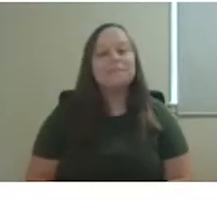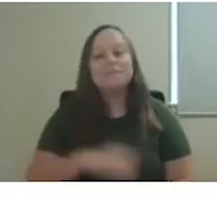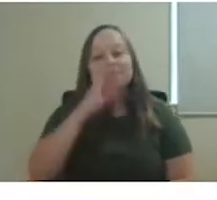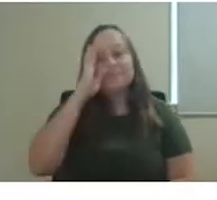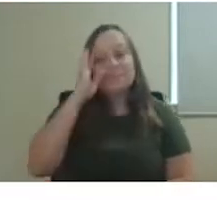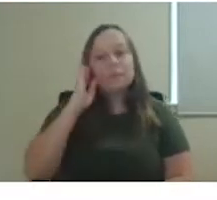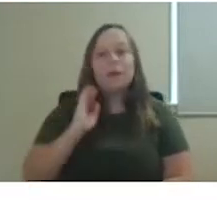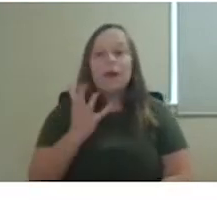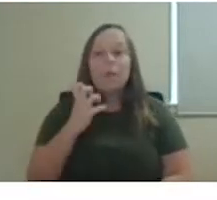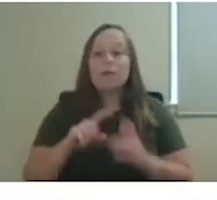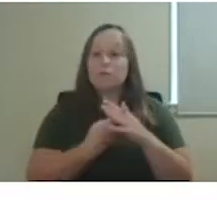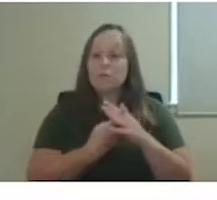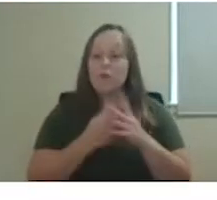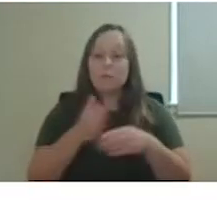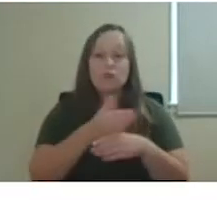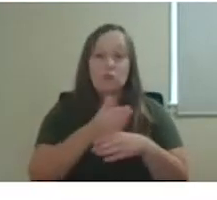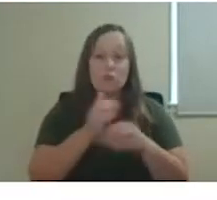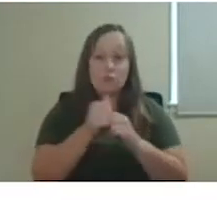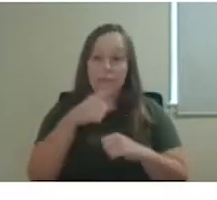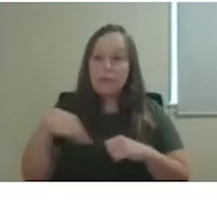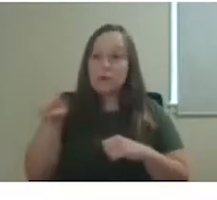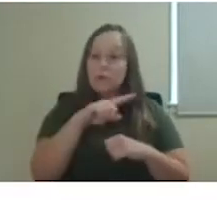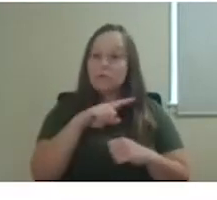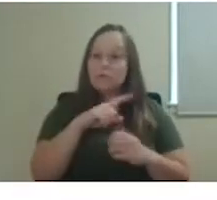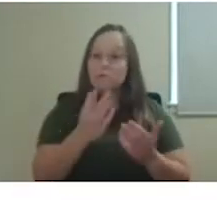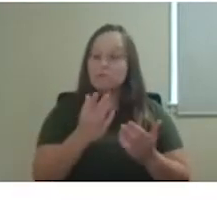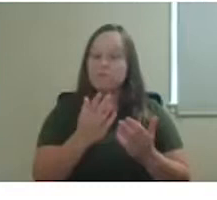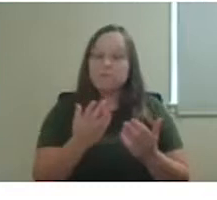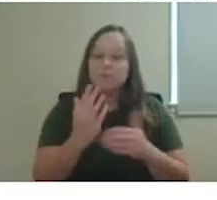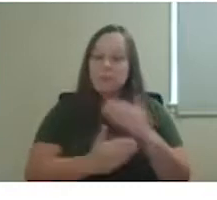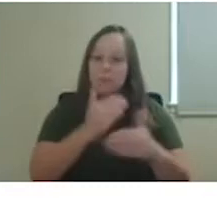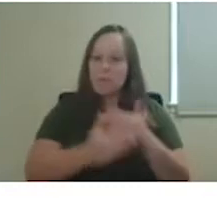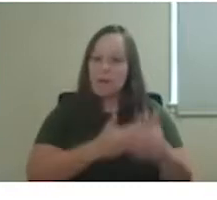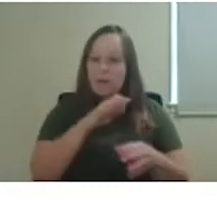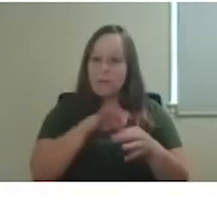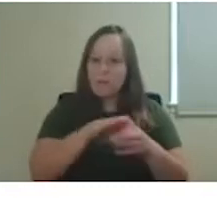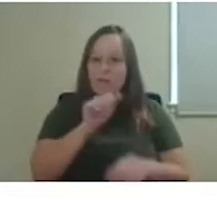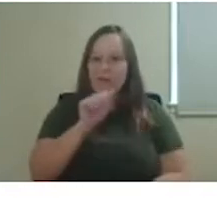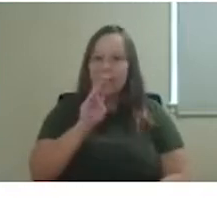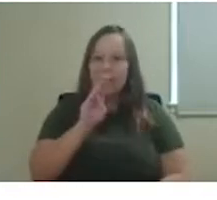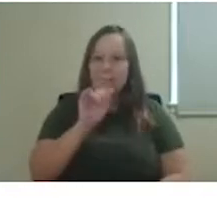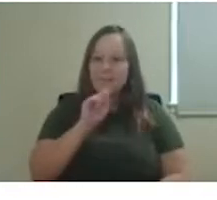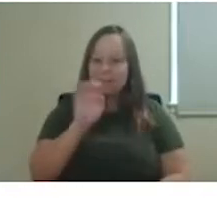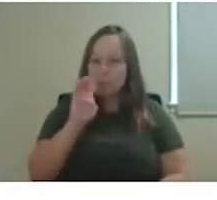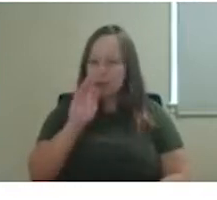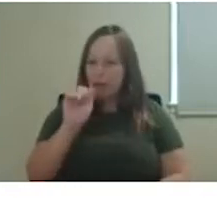I'm going to start by sharing with you all the process of voting by an absentee ballot, which you may also